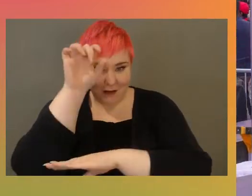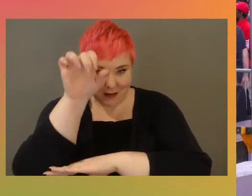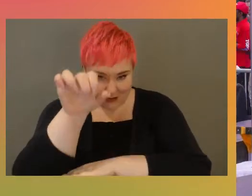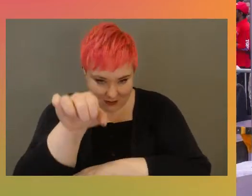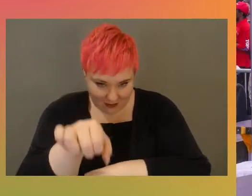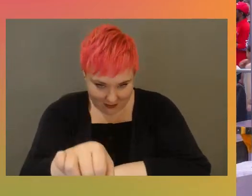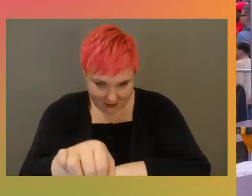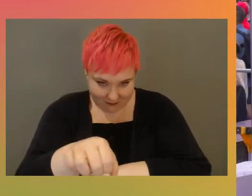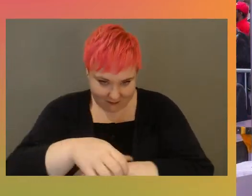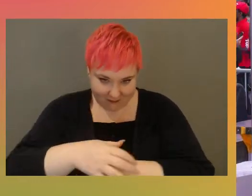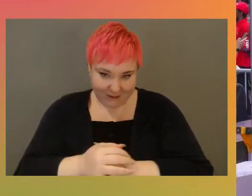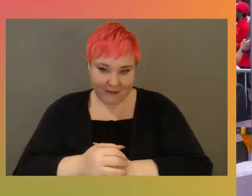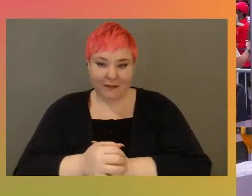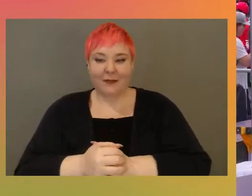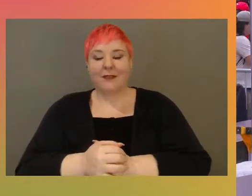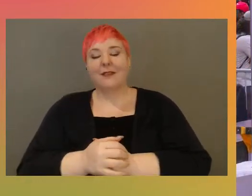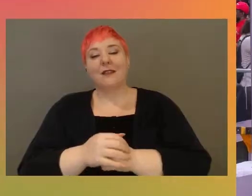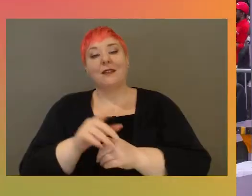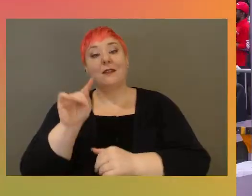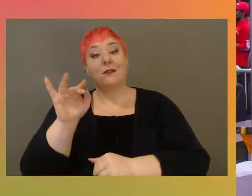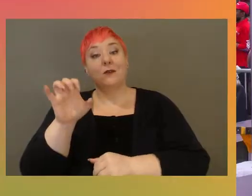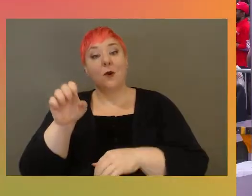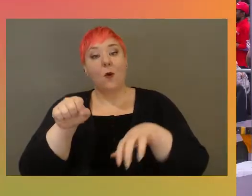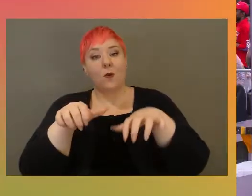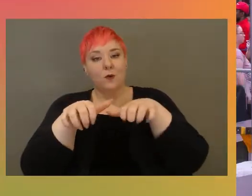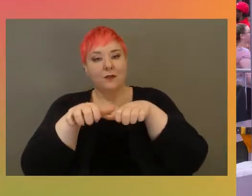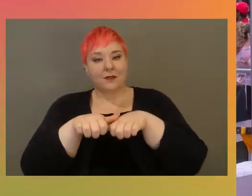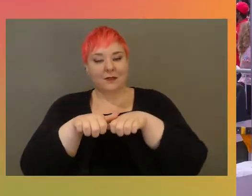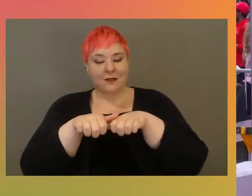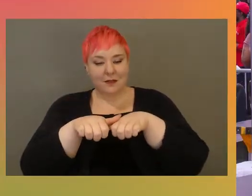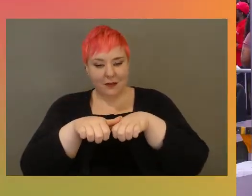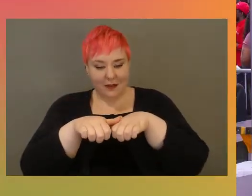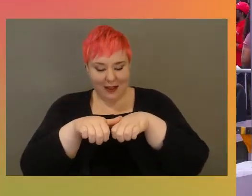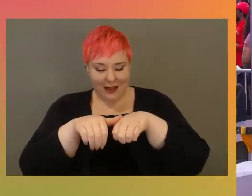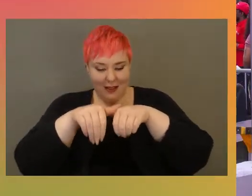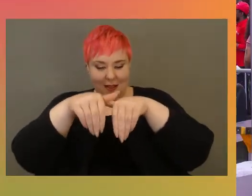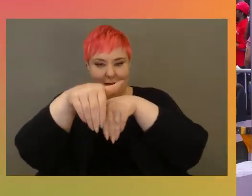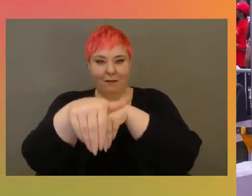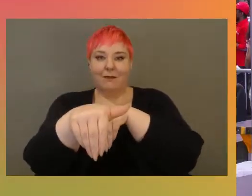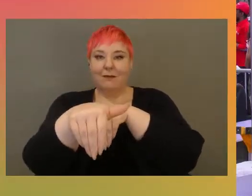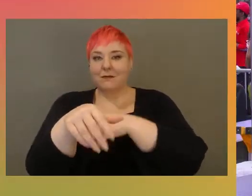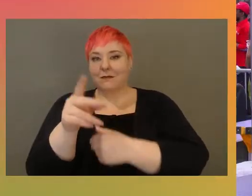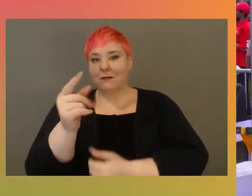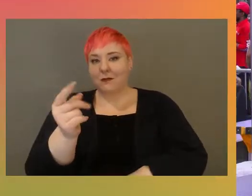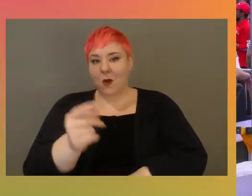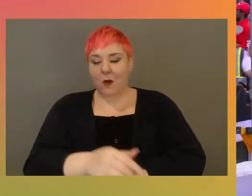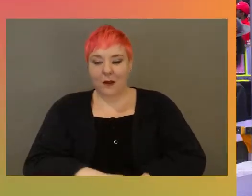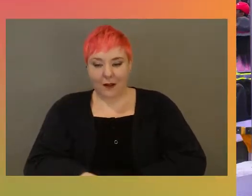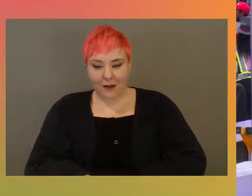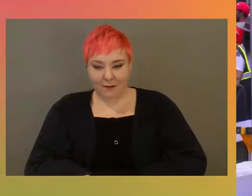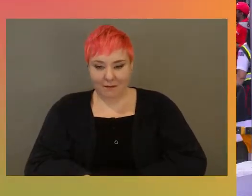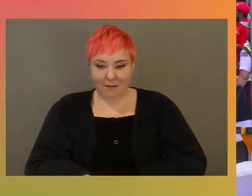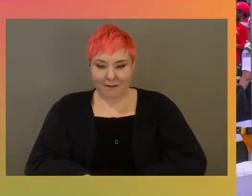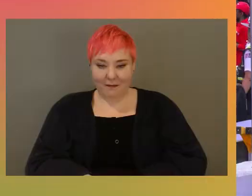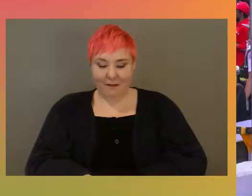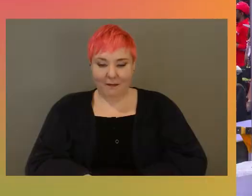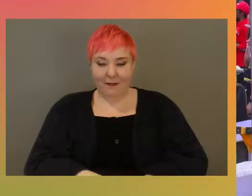CHILD'S POSE. WALK YOUR HANDS FORWARD.